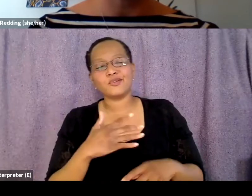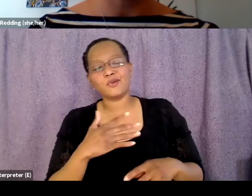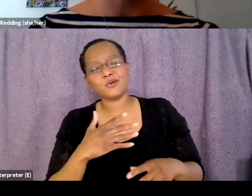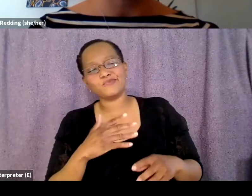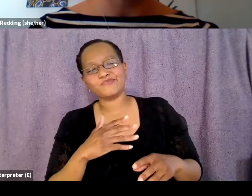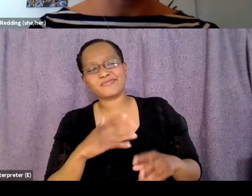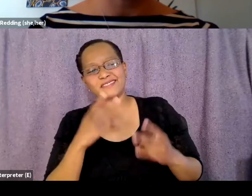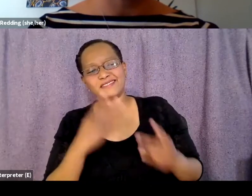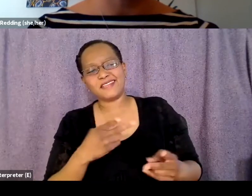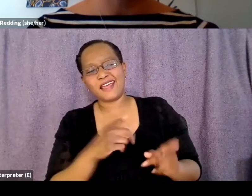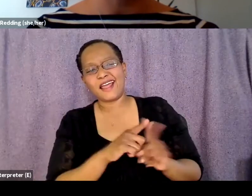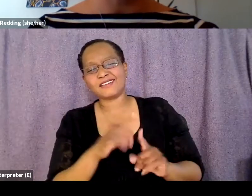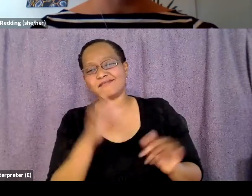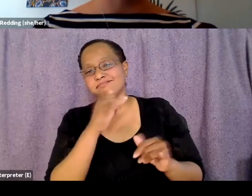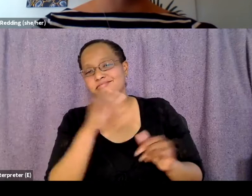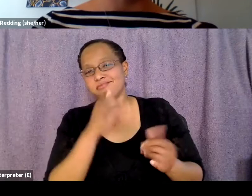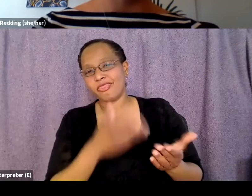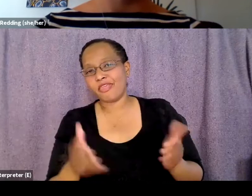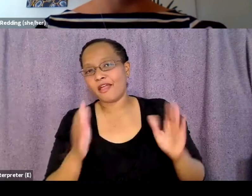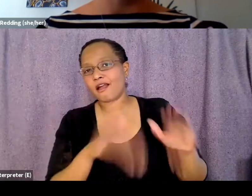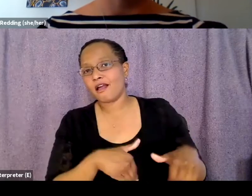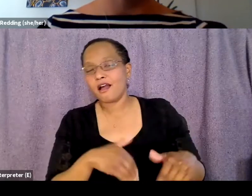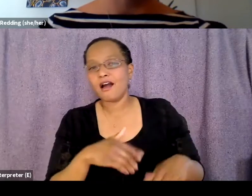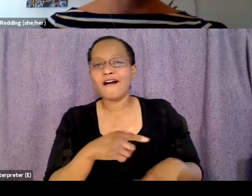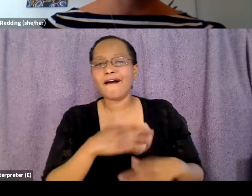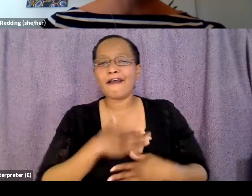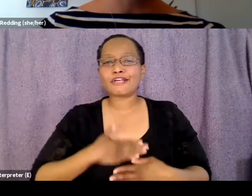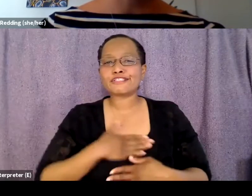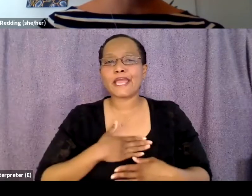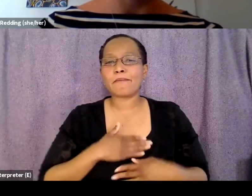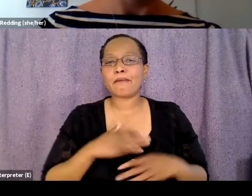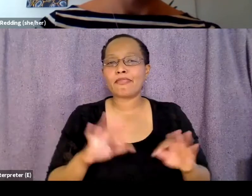Keah Brown: thing, you know, like entertainment it's just entertainment it's not that beep